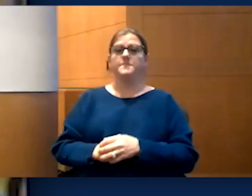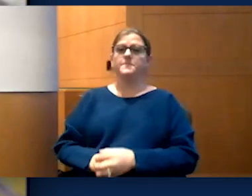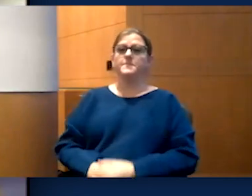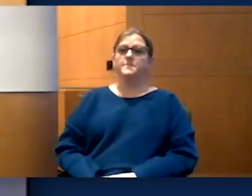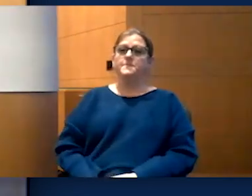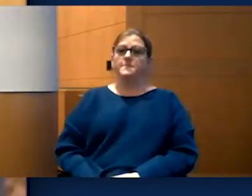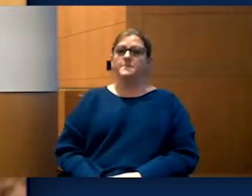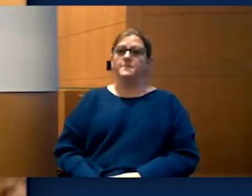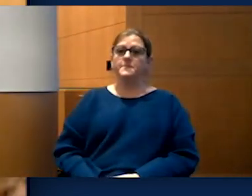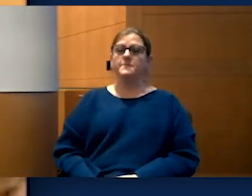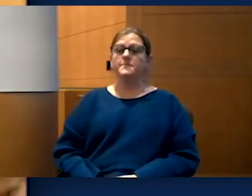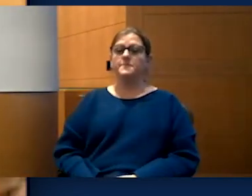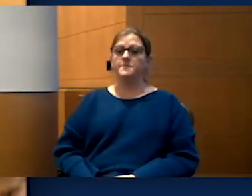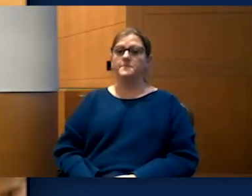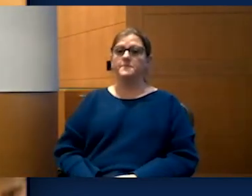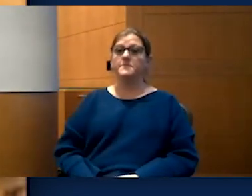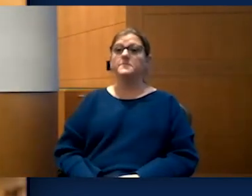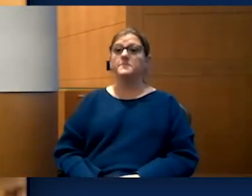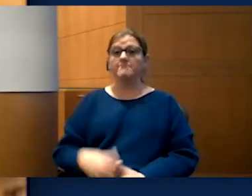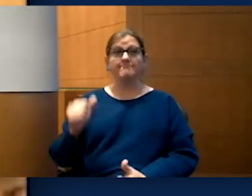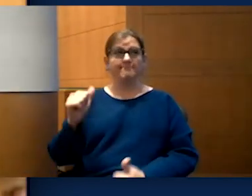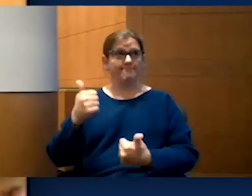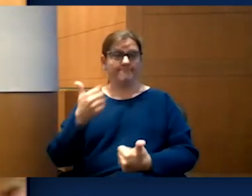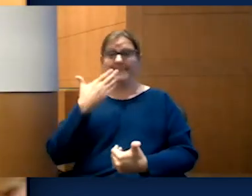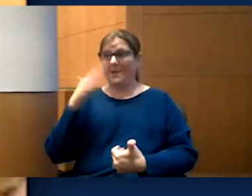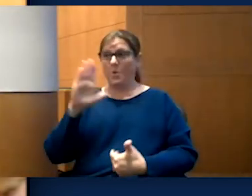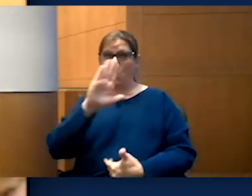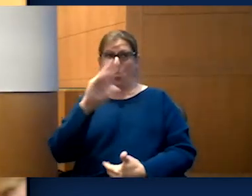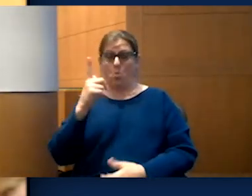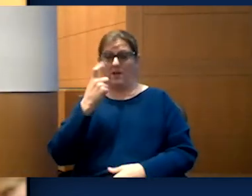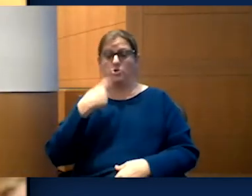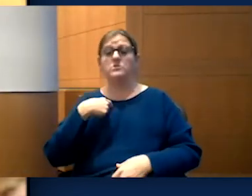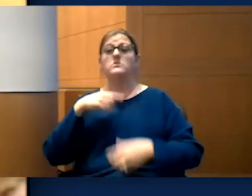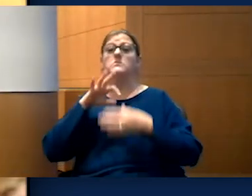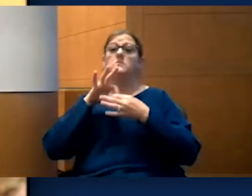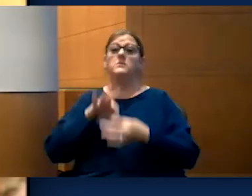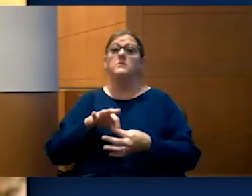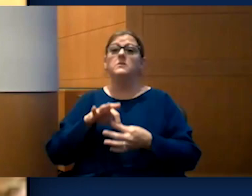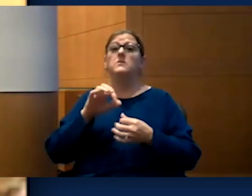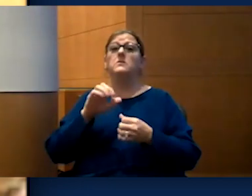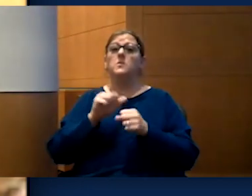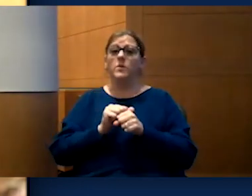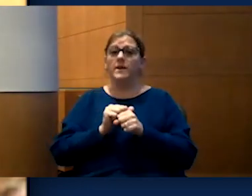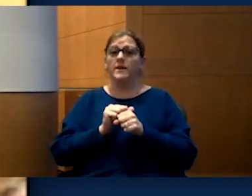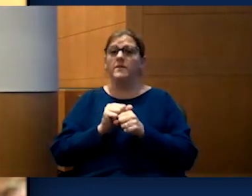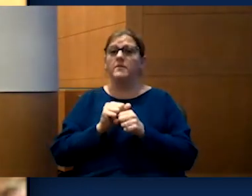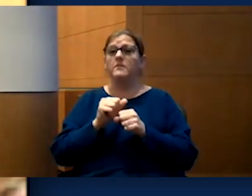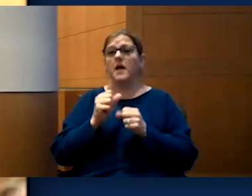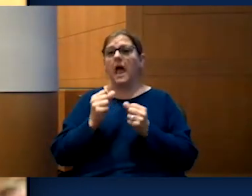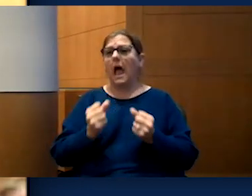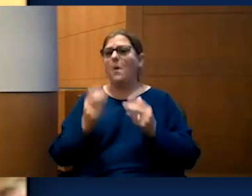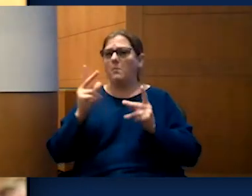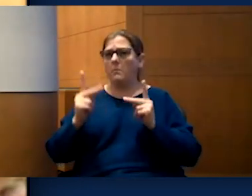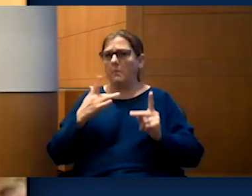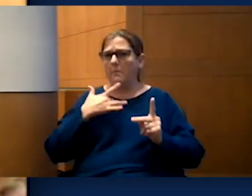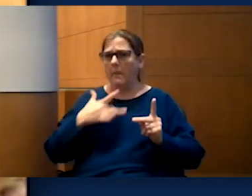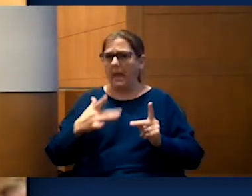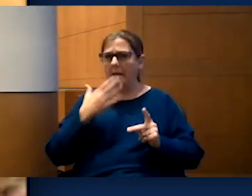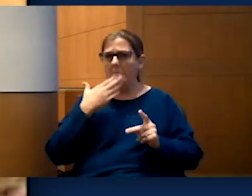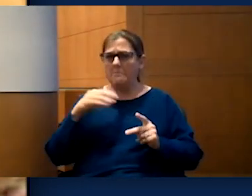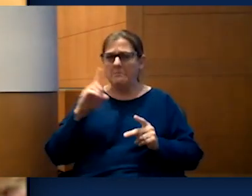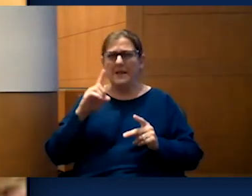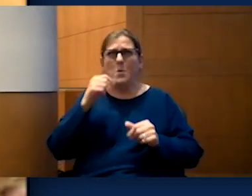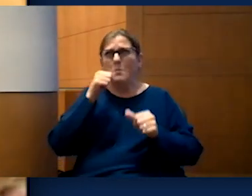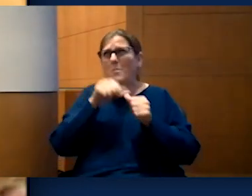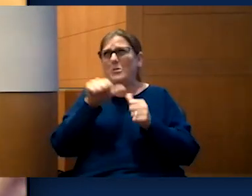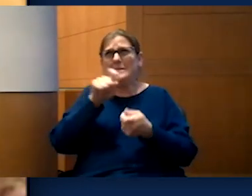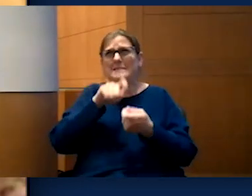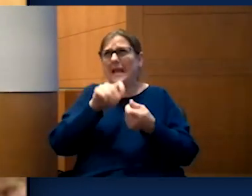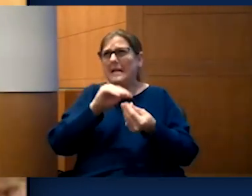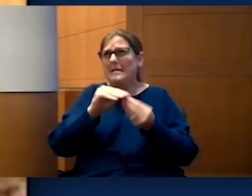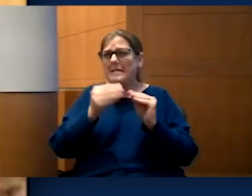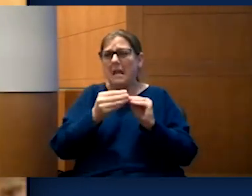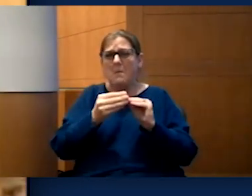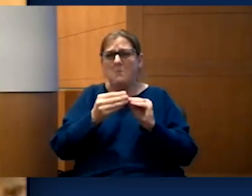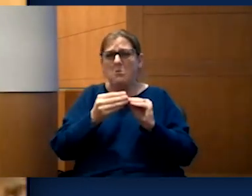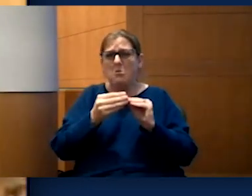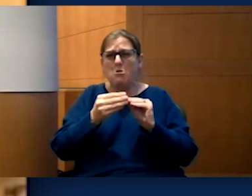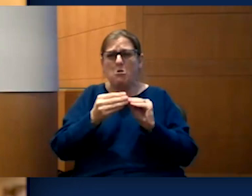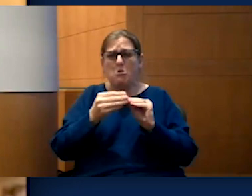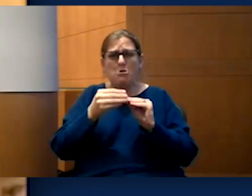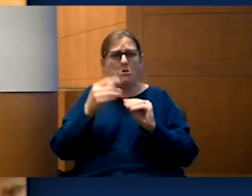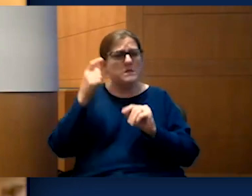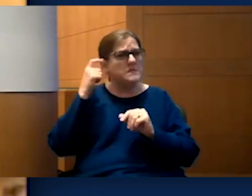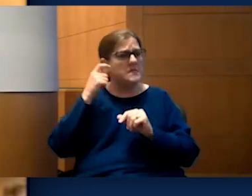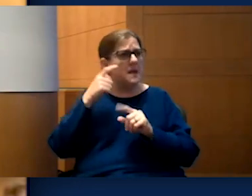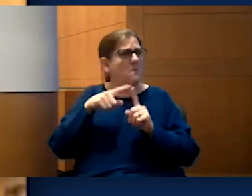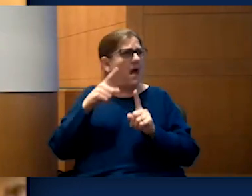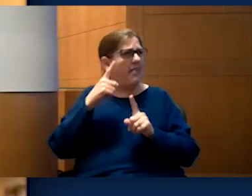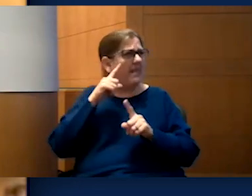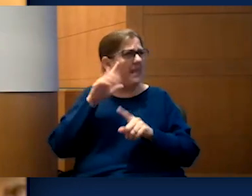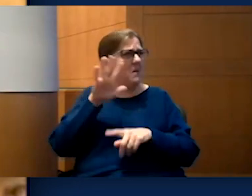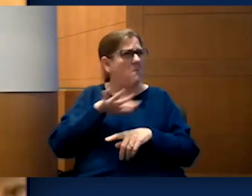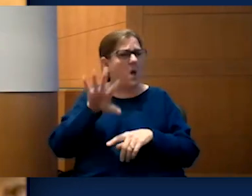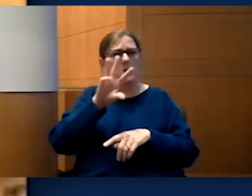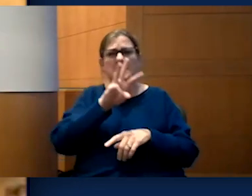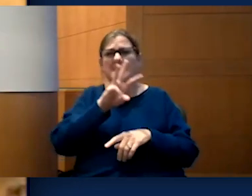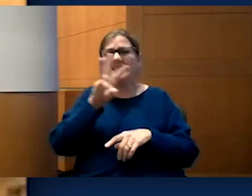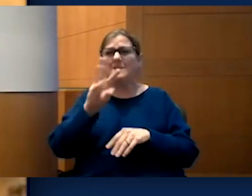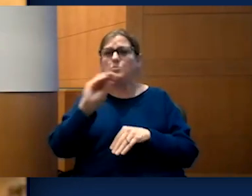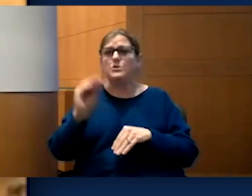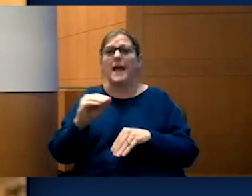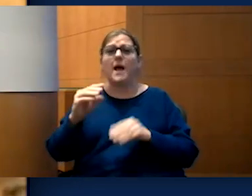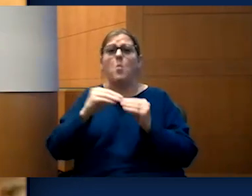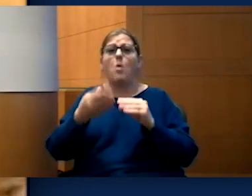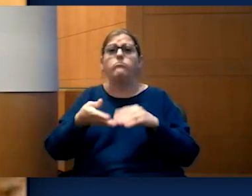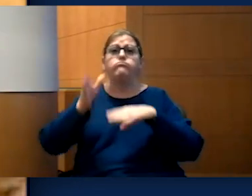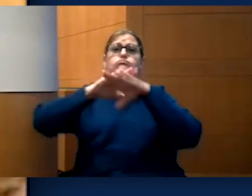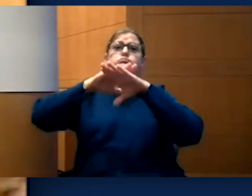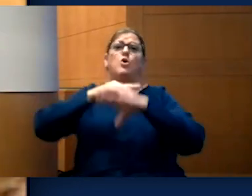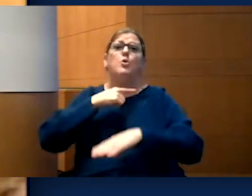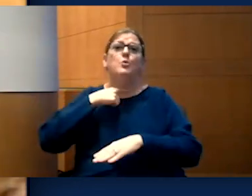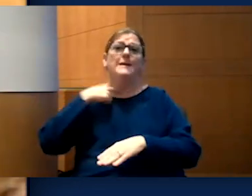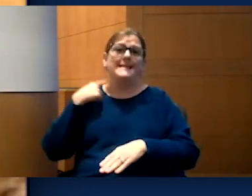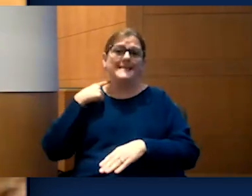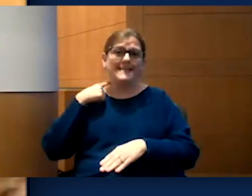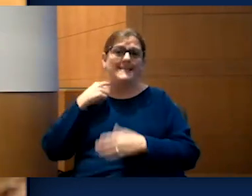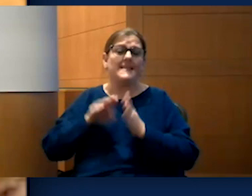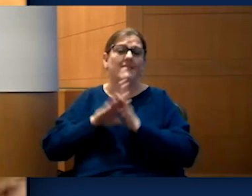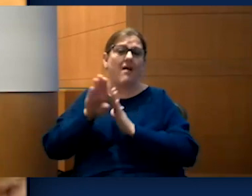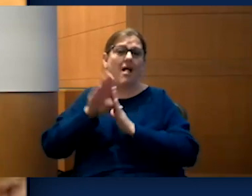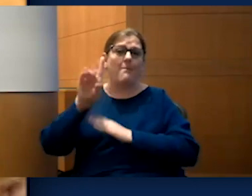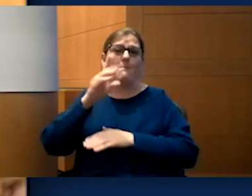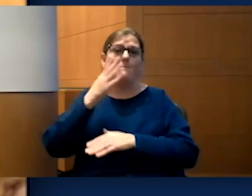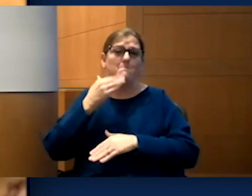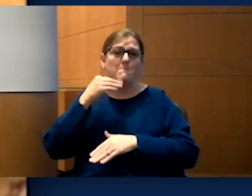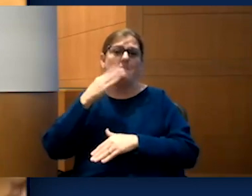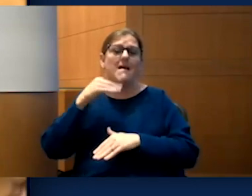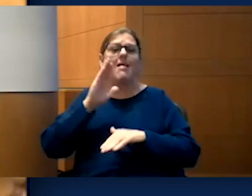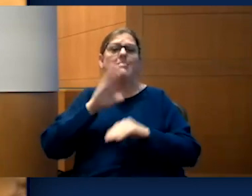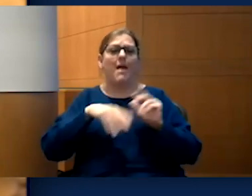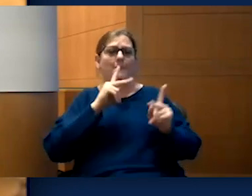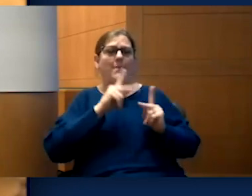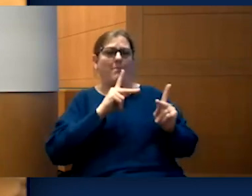Thank you for the question. So, in terms of the actual prevalence of diabetes, I don't remember off the top of my head. But the risk, as Emma mentioned, is 66% higher risk of diabetes compared to individuals or peers without a spinal cord injury.